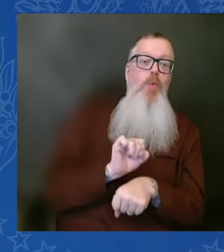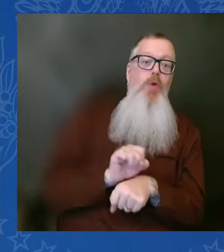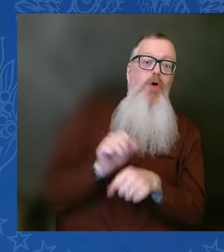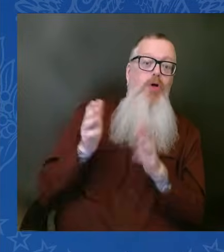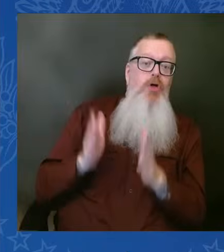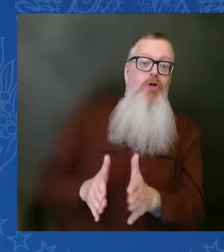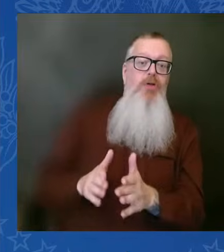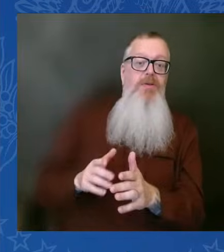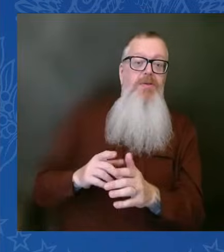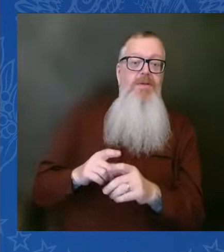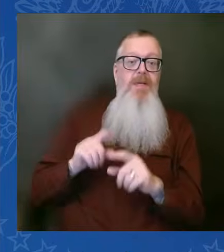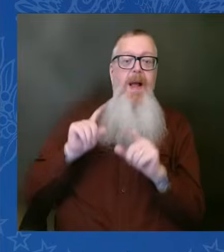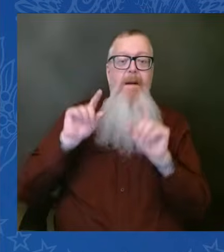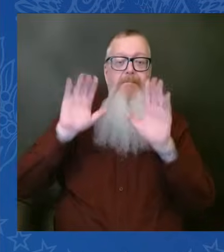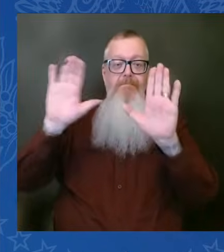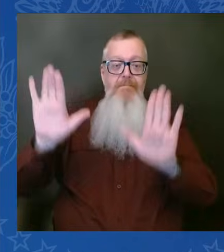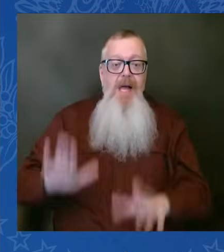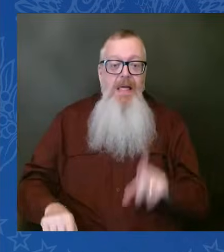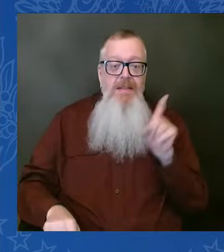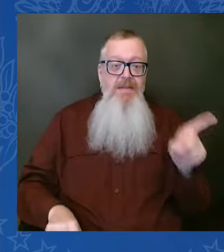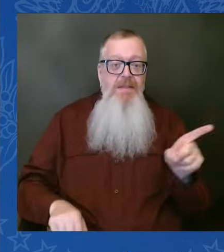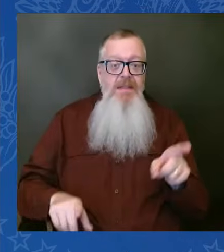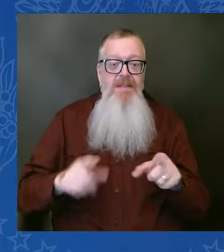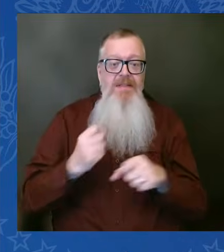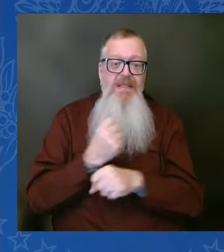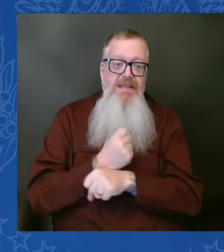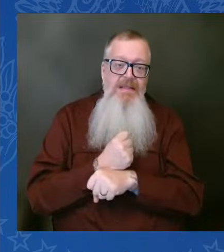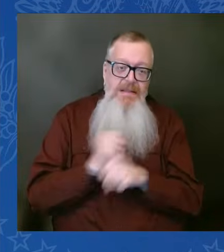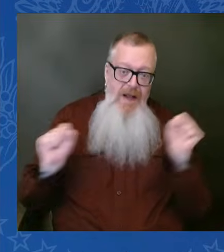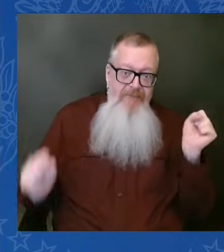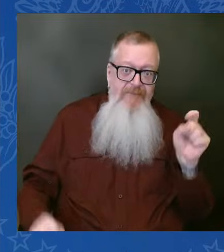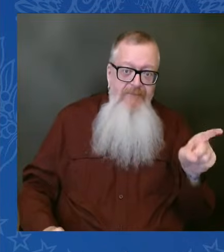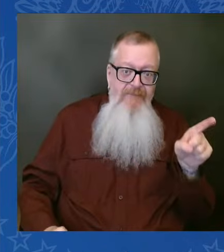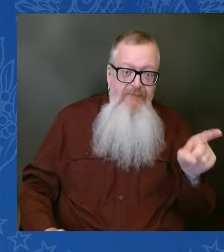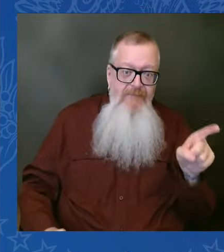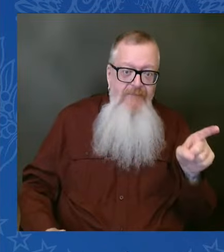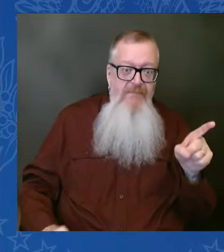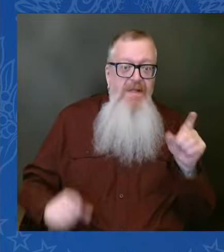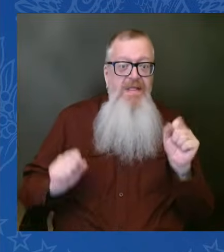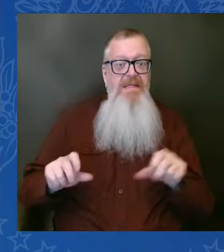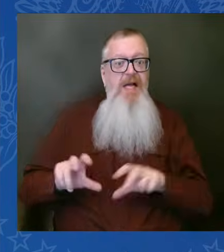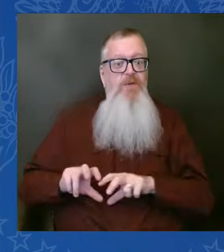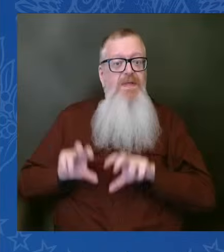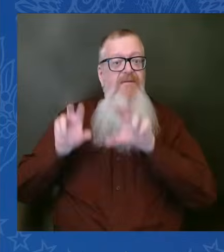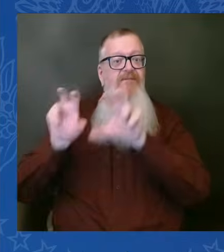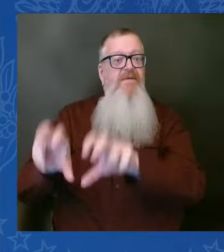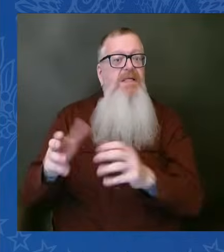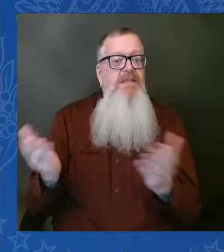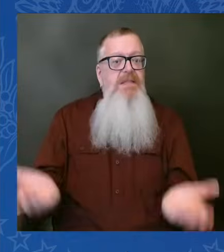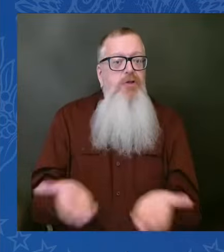These investments are building what they call a new “fab.” You all know this. But a fab is -- new factories. But they’re these giant,